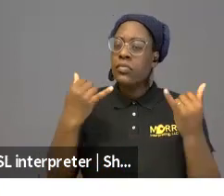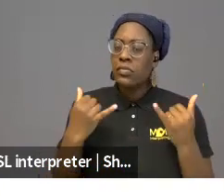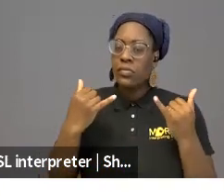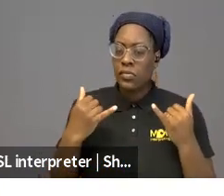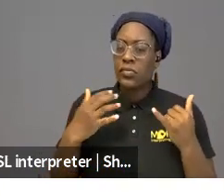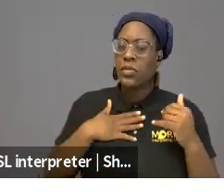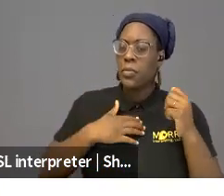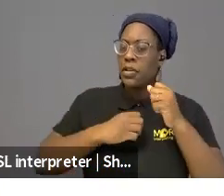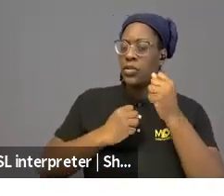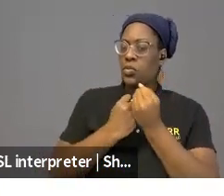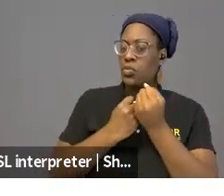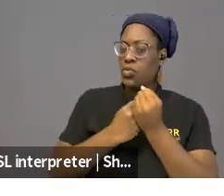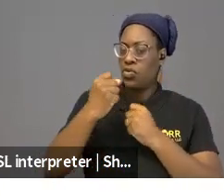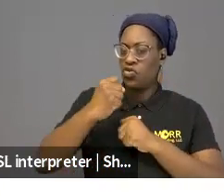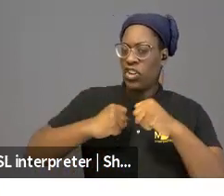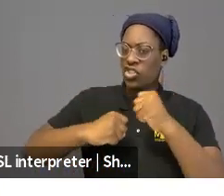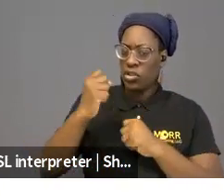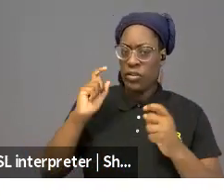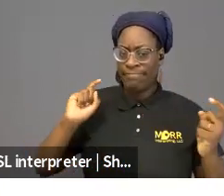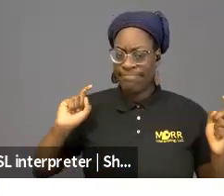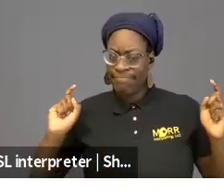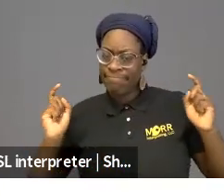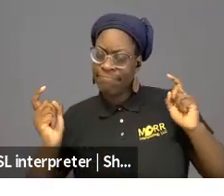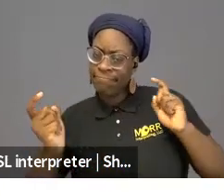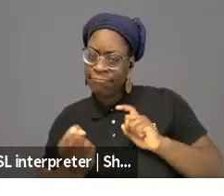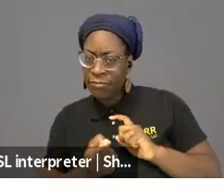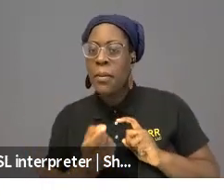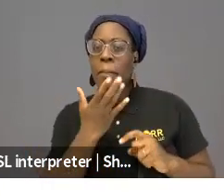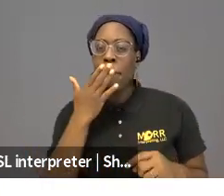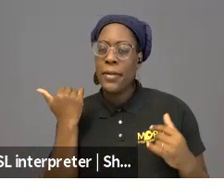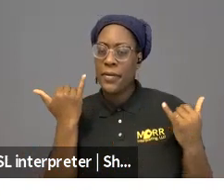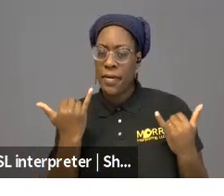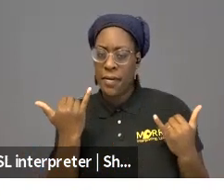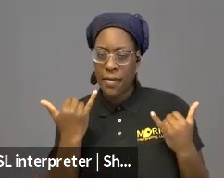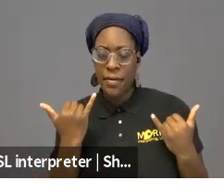has allowed me to have a more sustainable way of implementing changes and growth in my writing